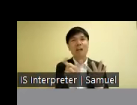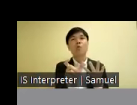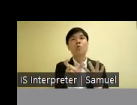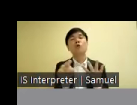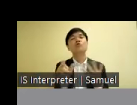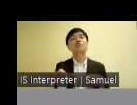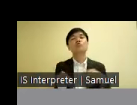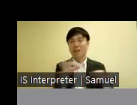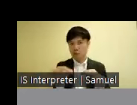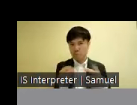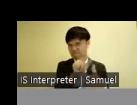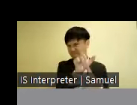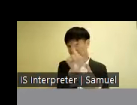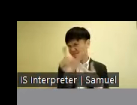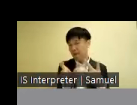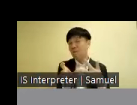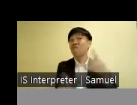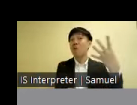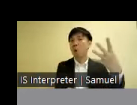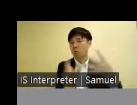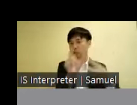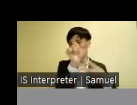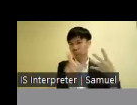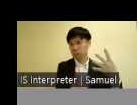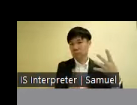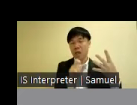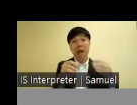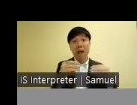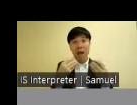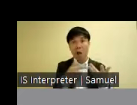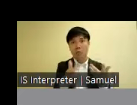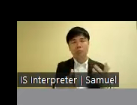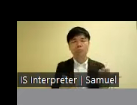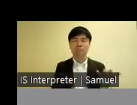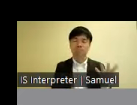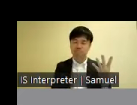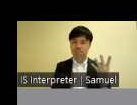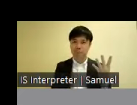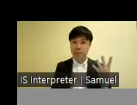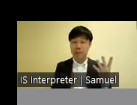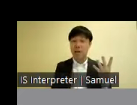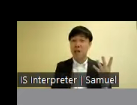It shows suicide strategic frameworks.